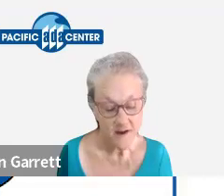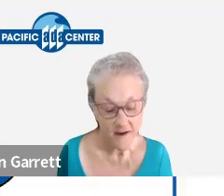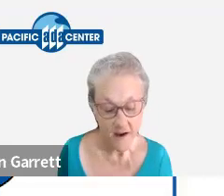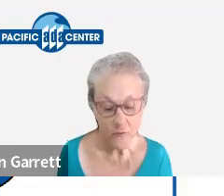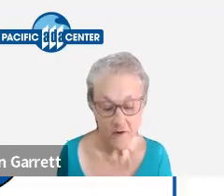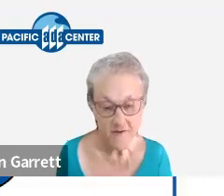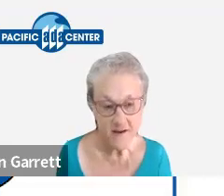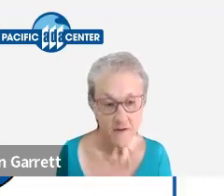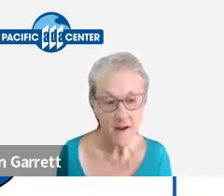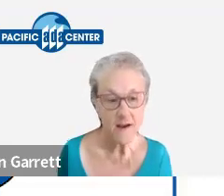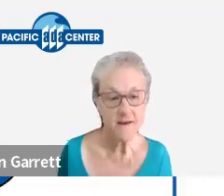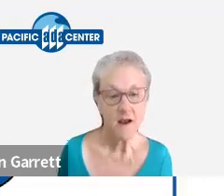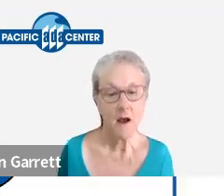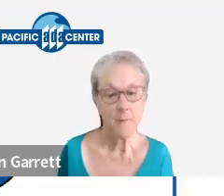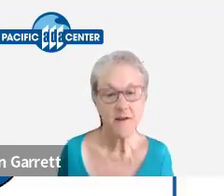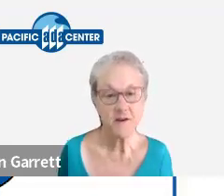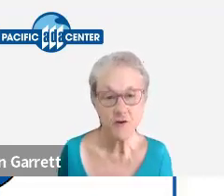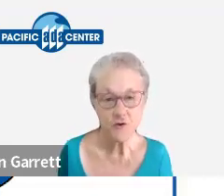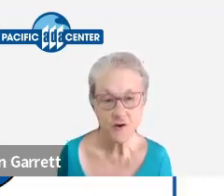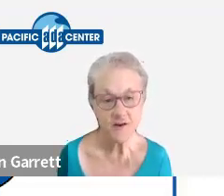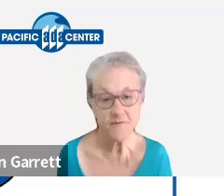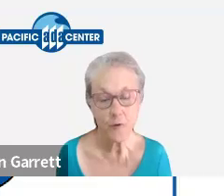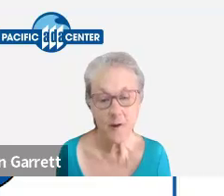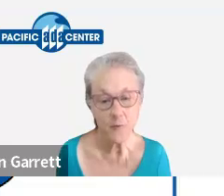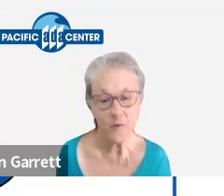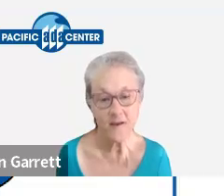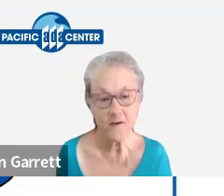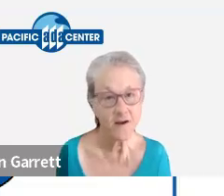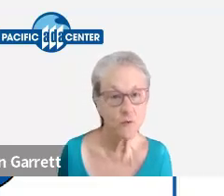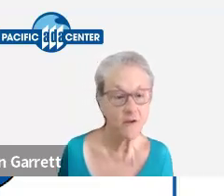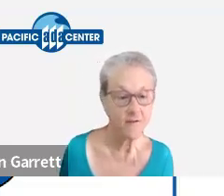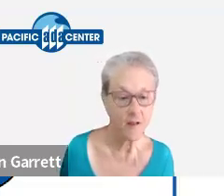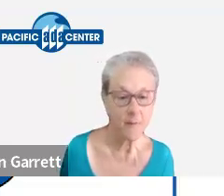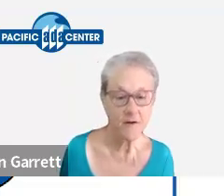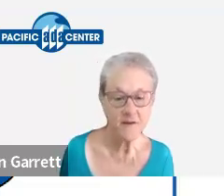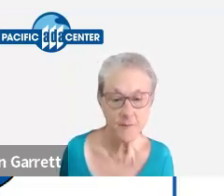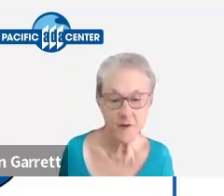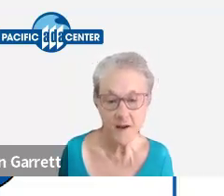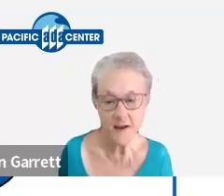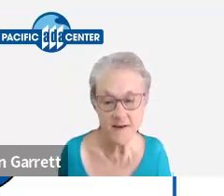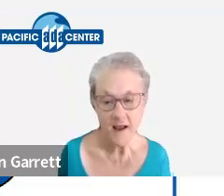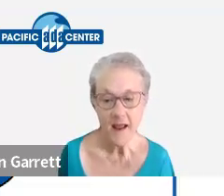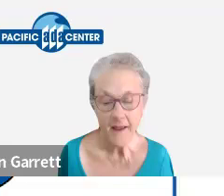psychiatric facilities, institutions for people with intellectual and developmental disabilities.